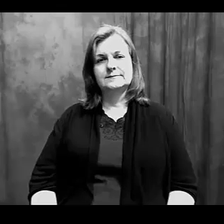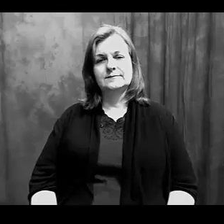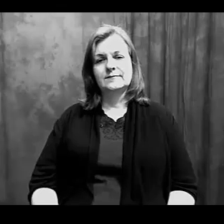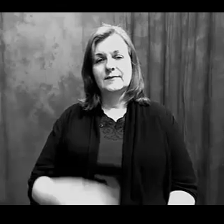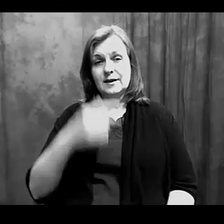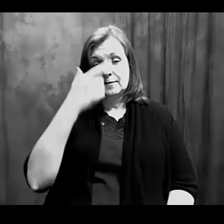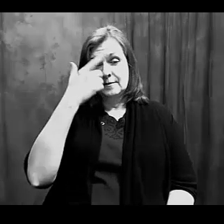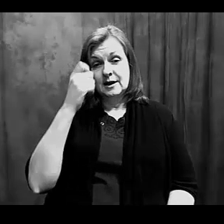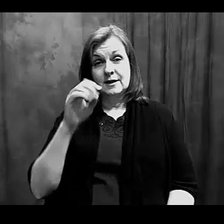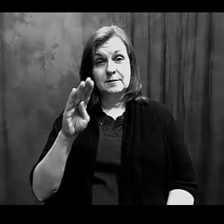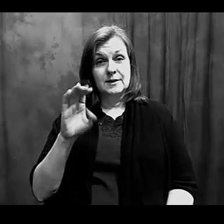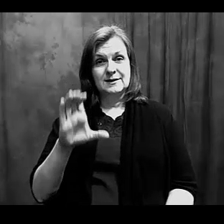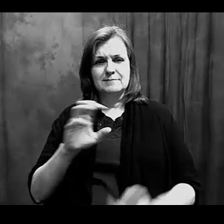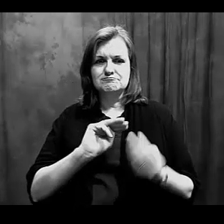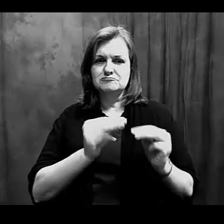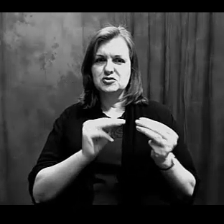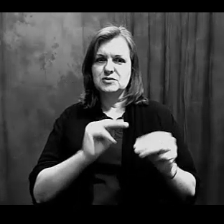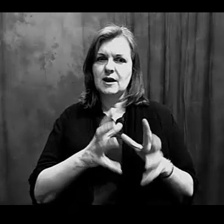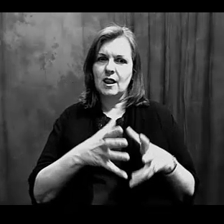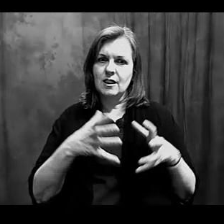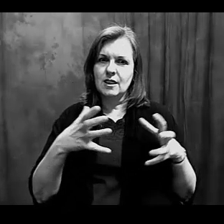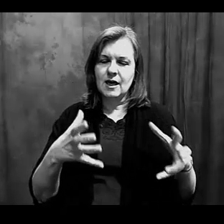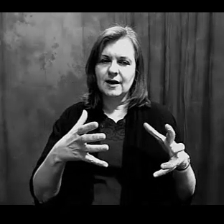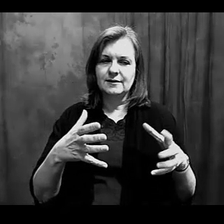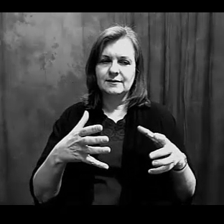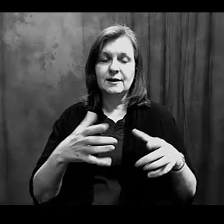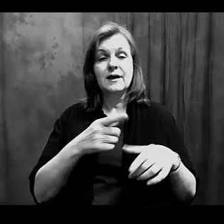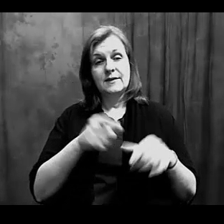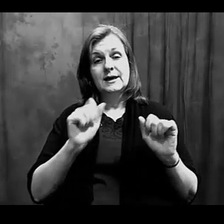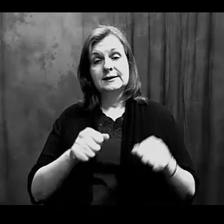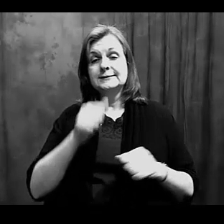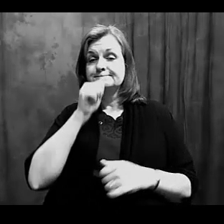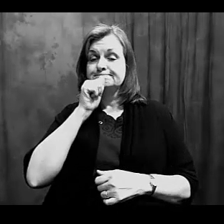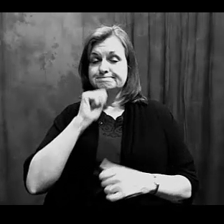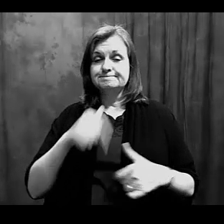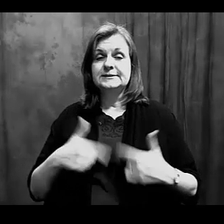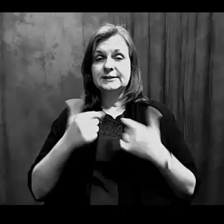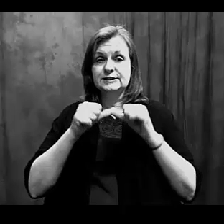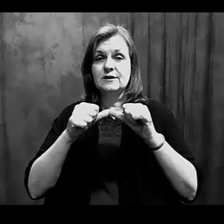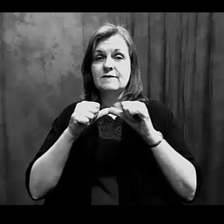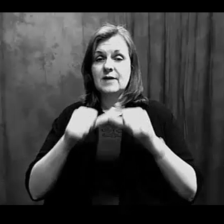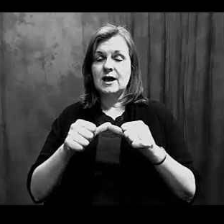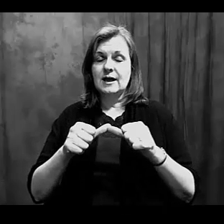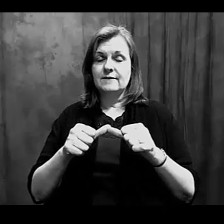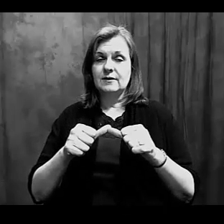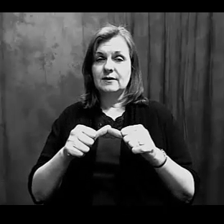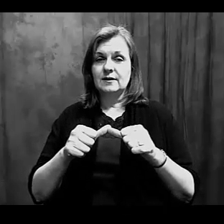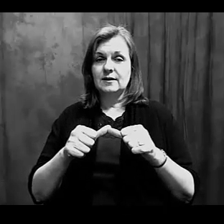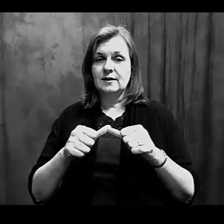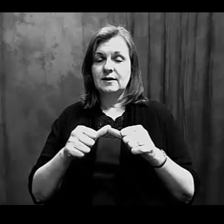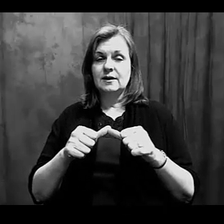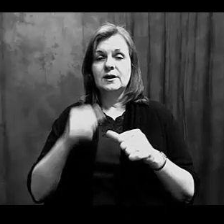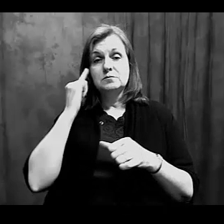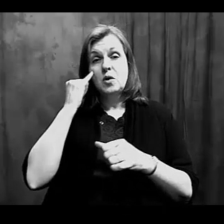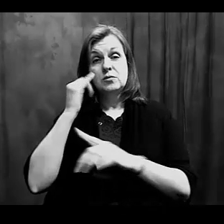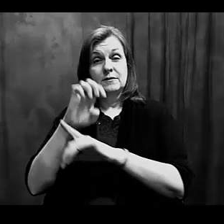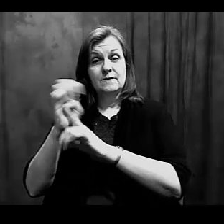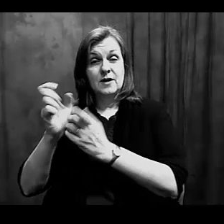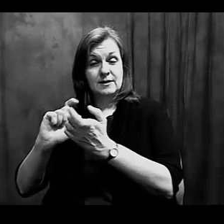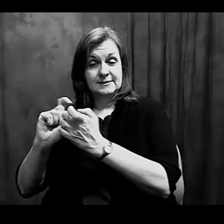and we look at them because of these high mutation rate at being excellent survivors so